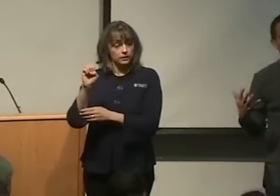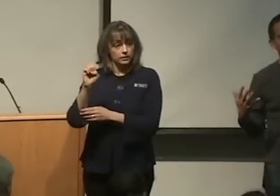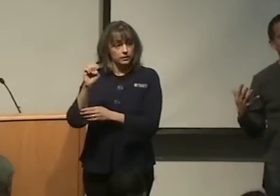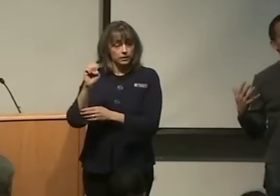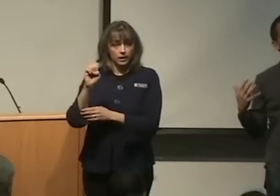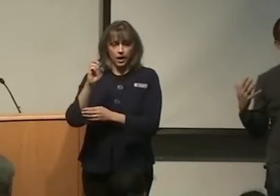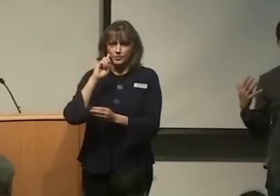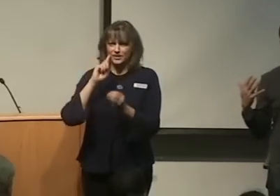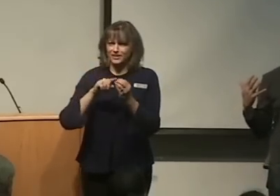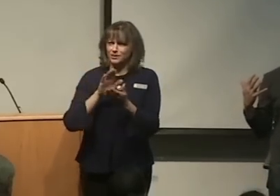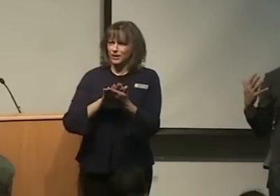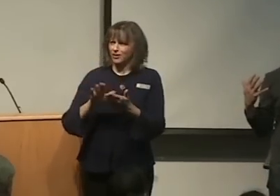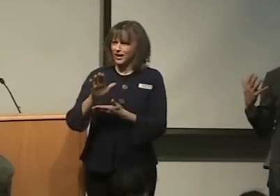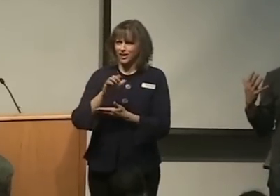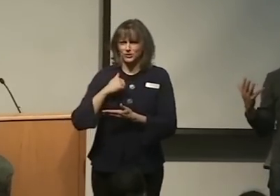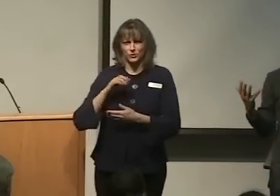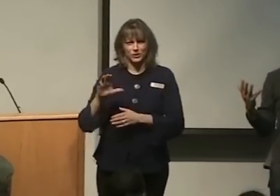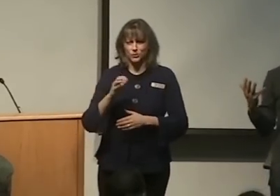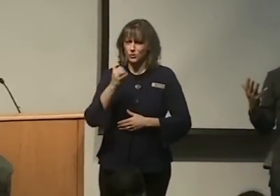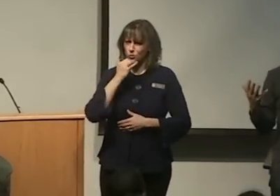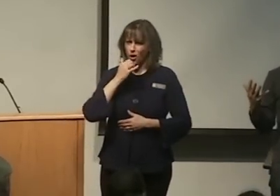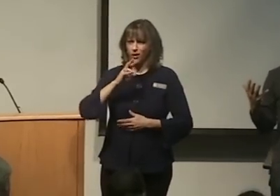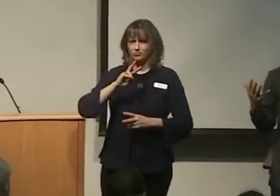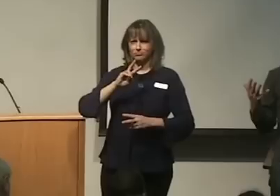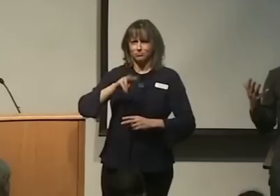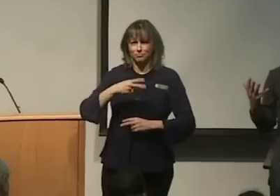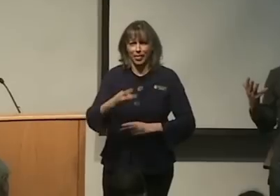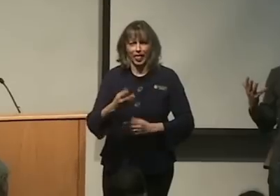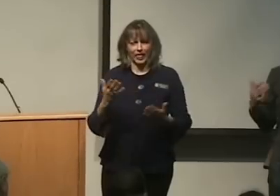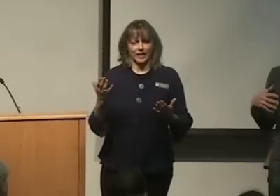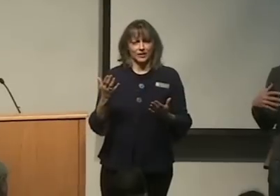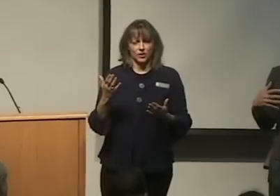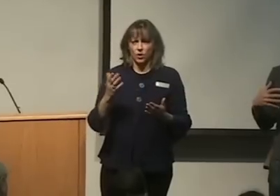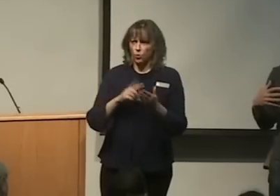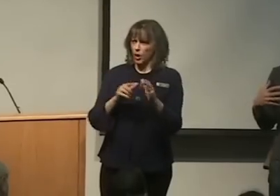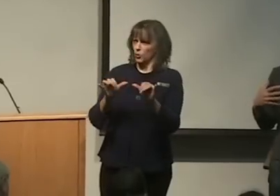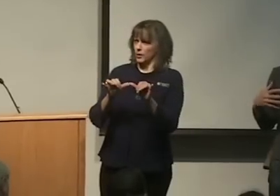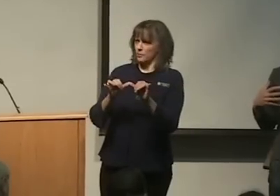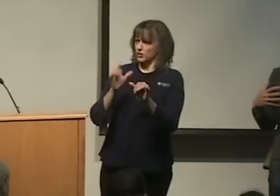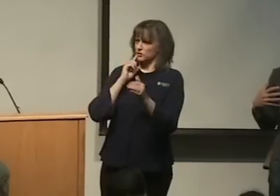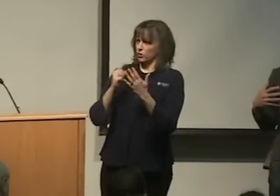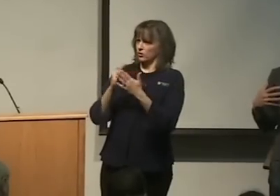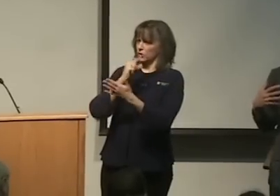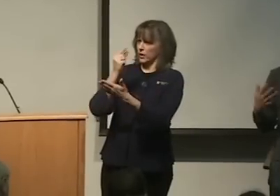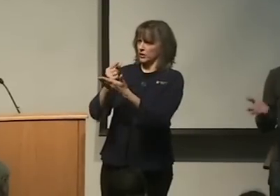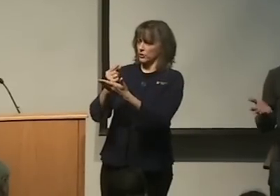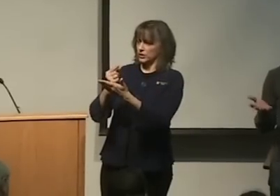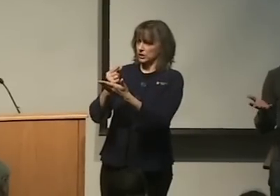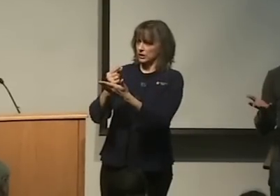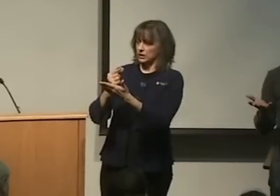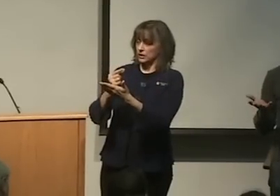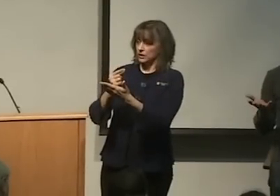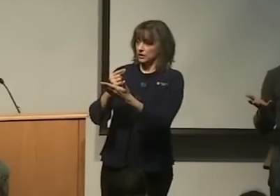So what do we measure, right, to graduation? We measure the amount of time you sit on your butt,